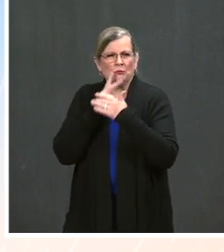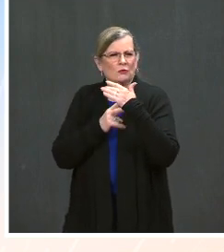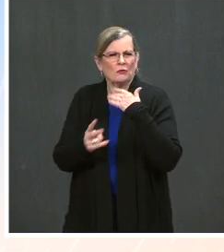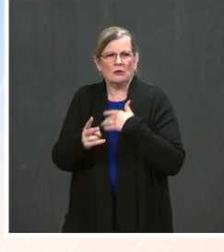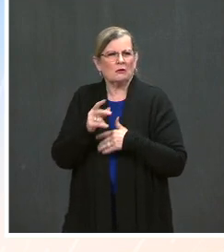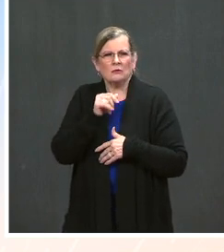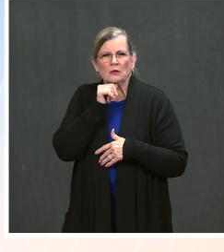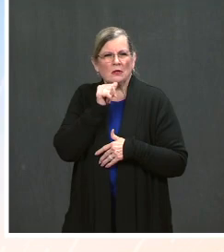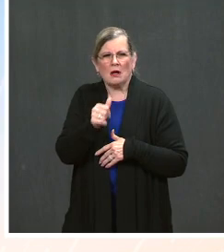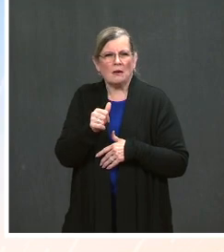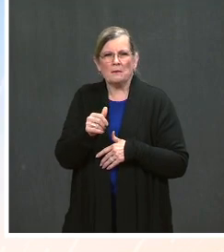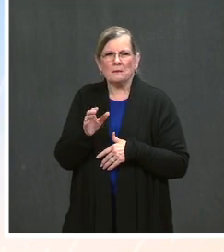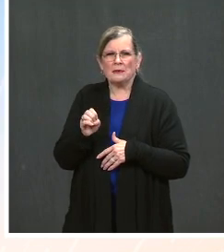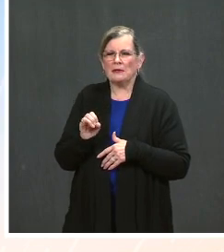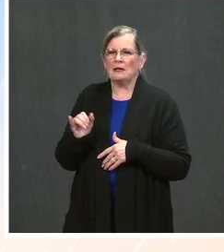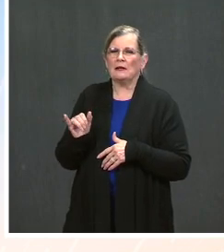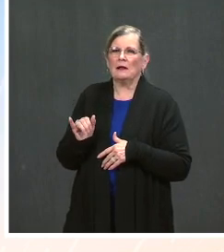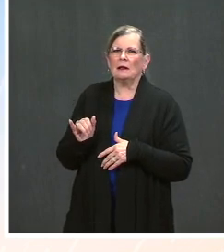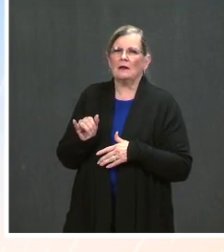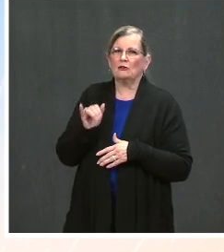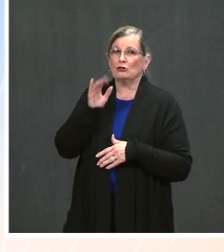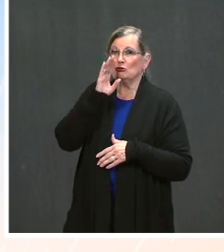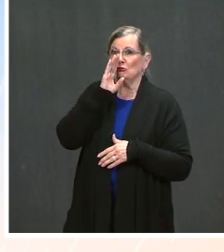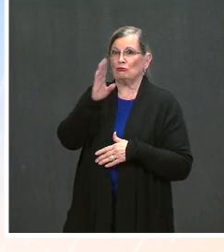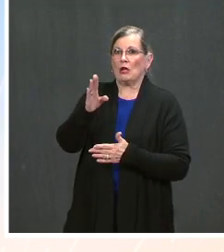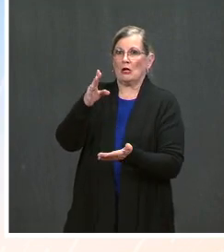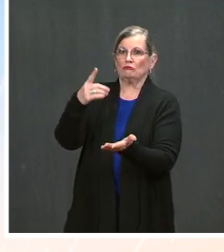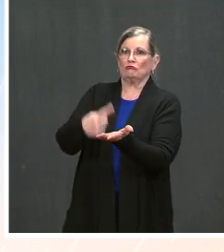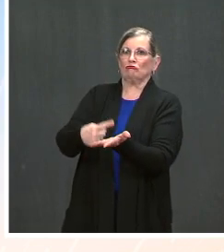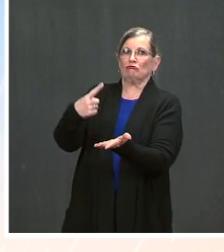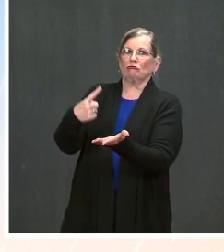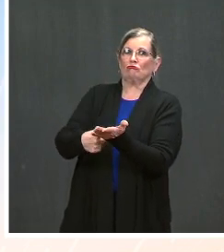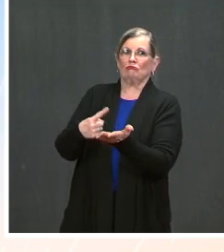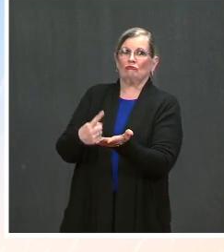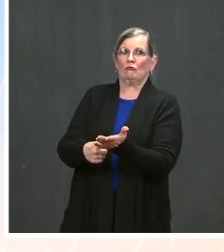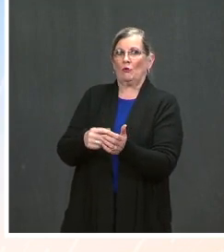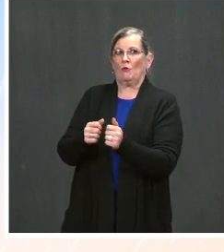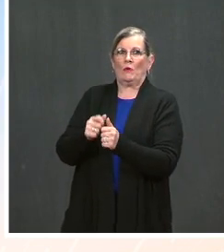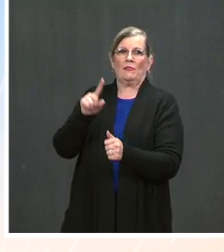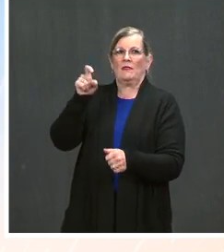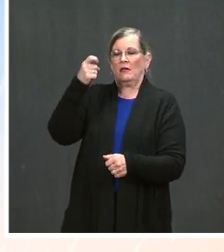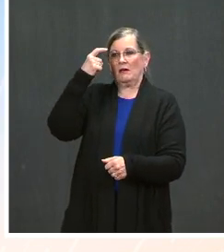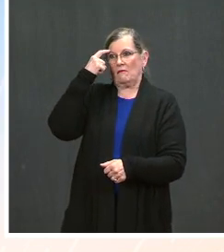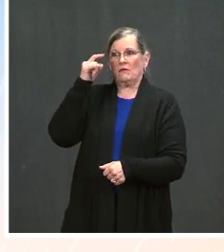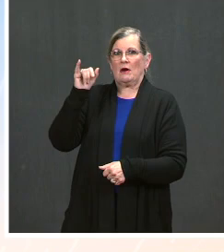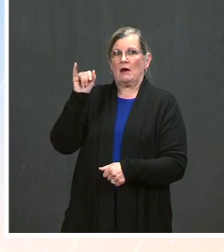talks between the United States and Iran through the process, though we certainly remain open to them. Go ahead, Kelly.